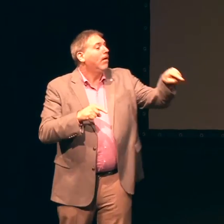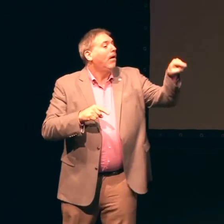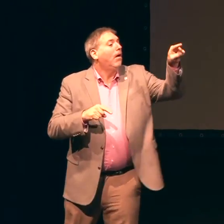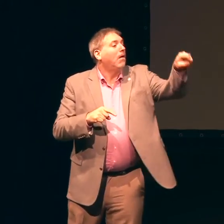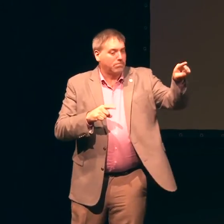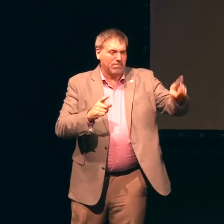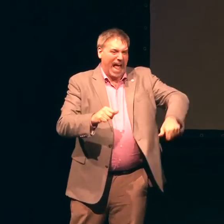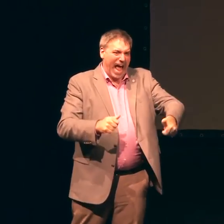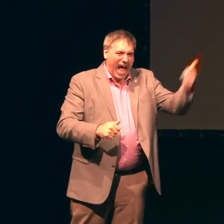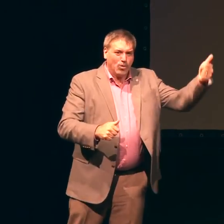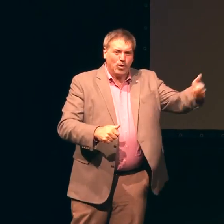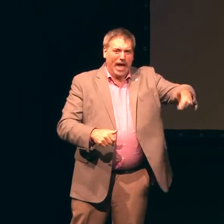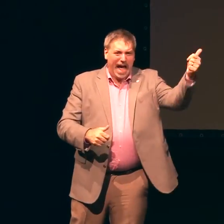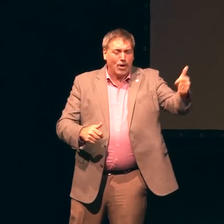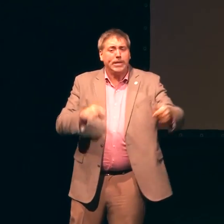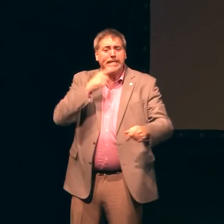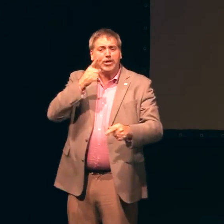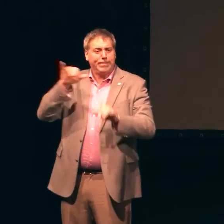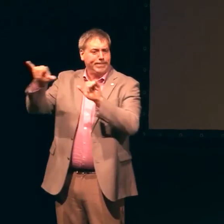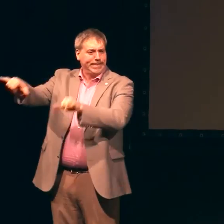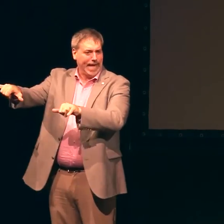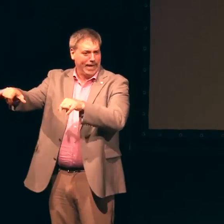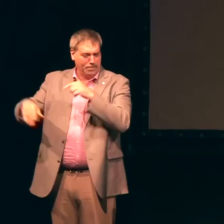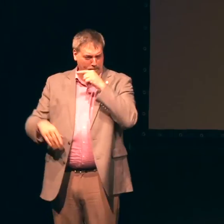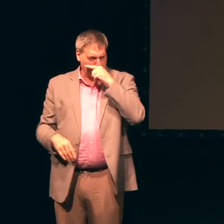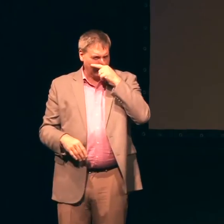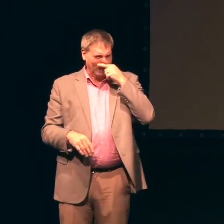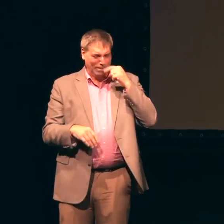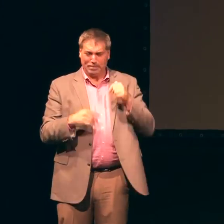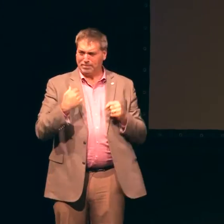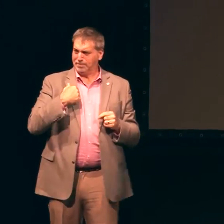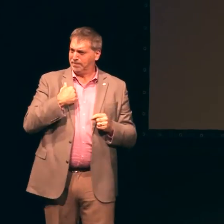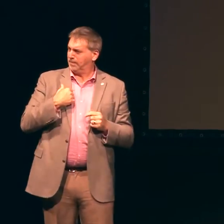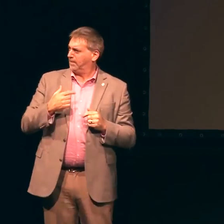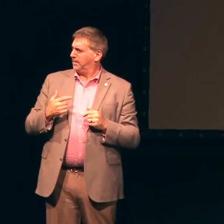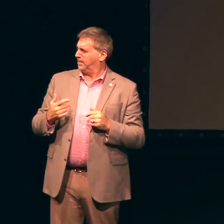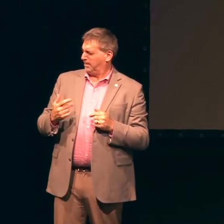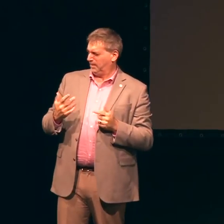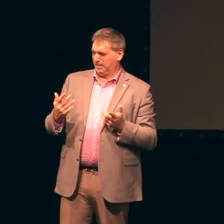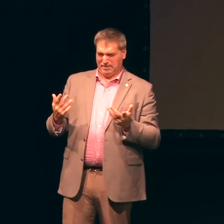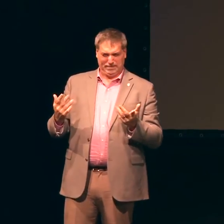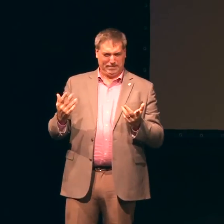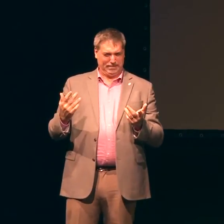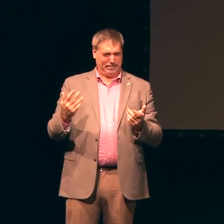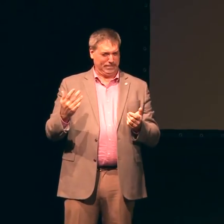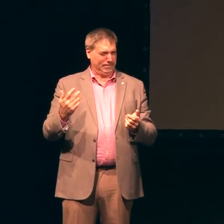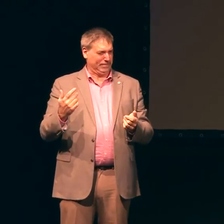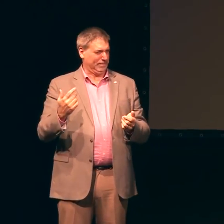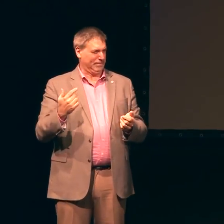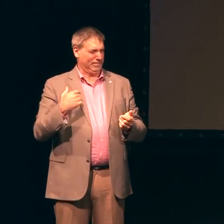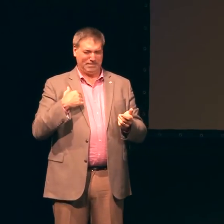I have to leave but the hearing people can stay.